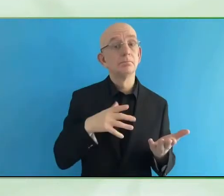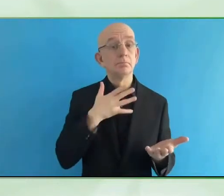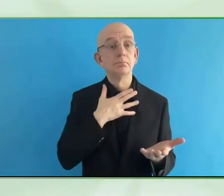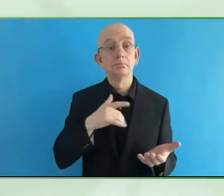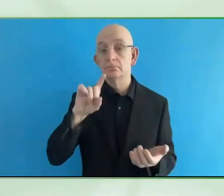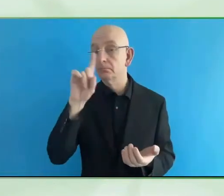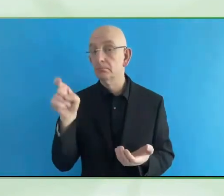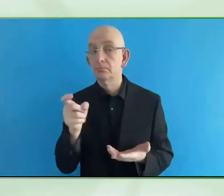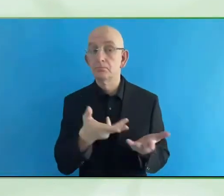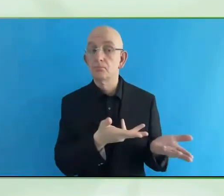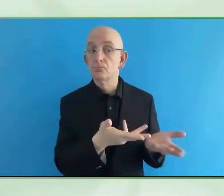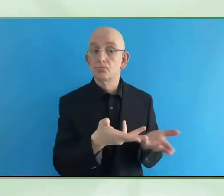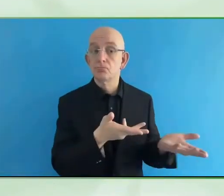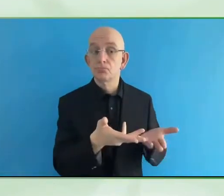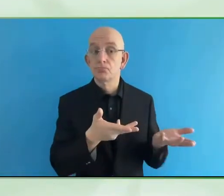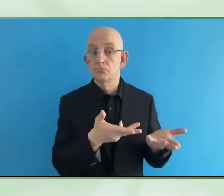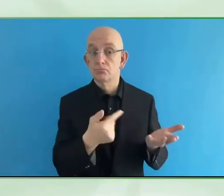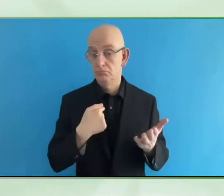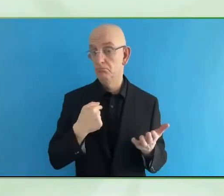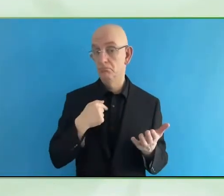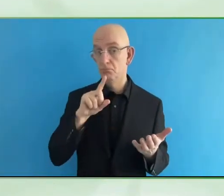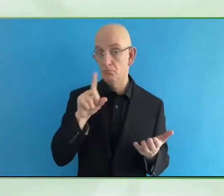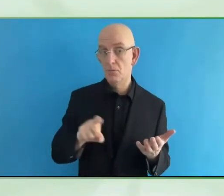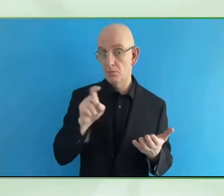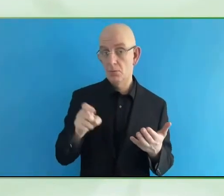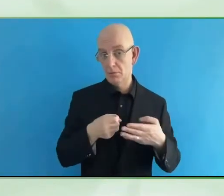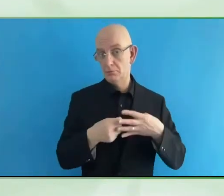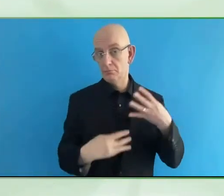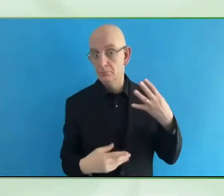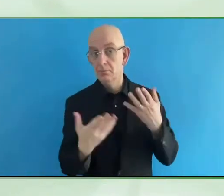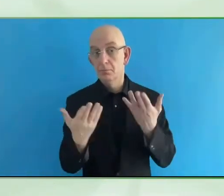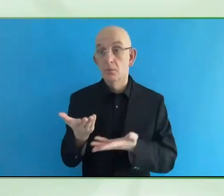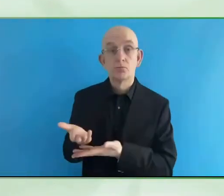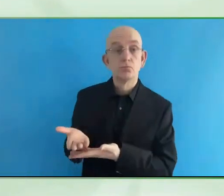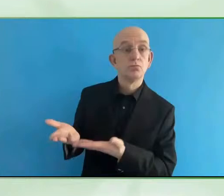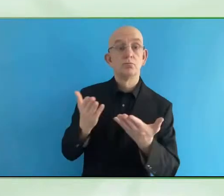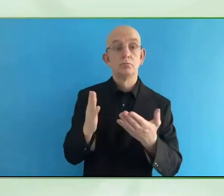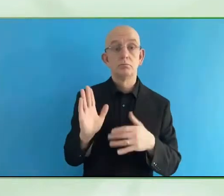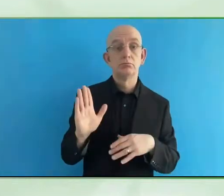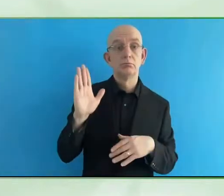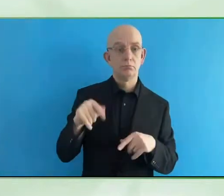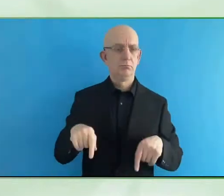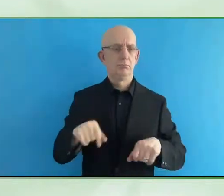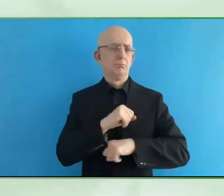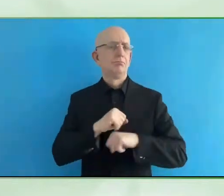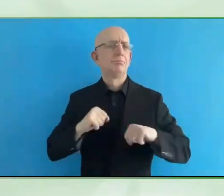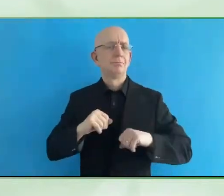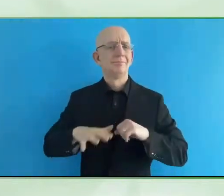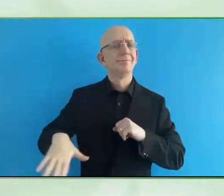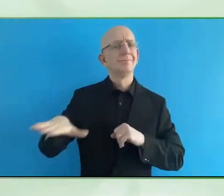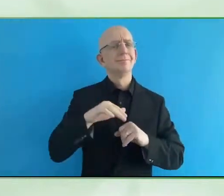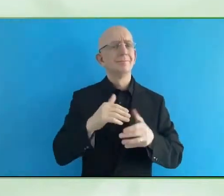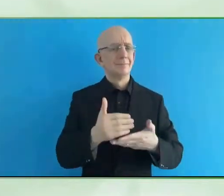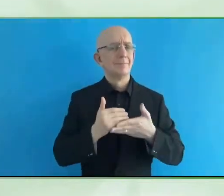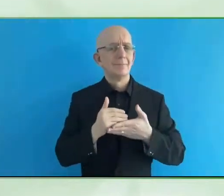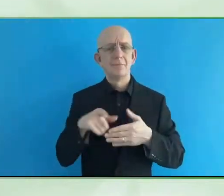Does anyone want to ask? I bet that as Jonathan, is it?